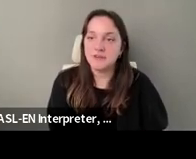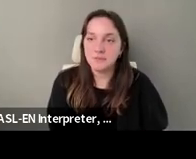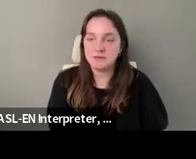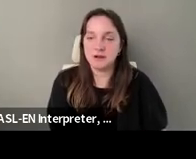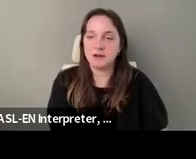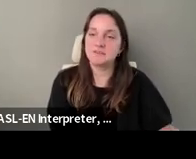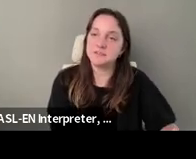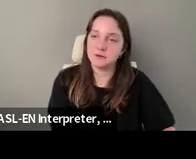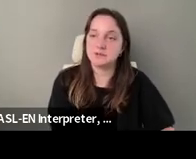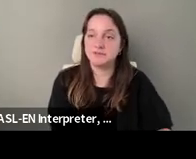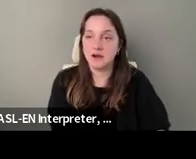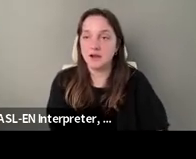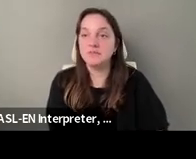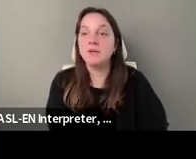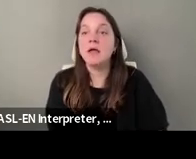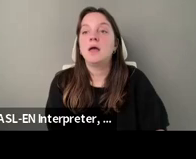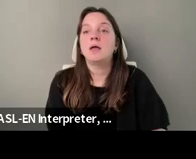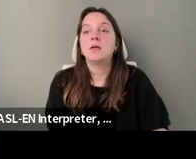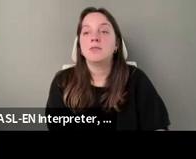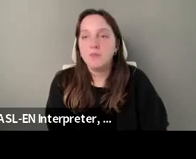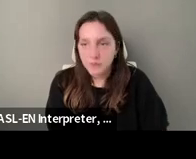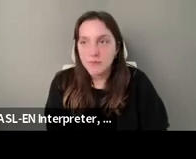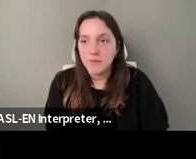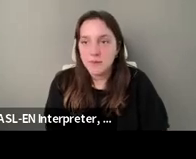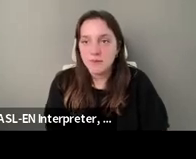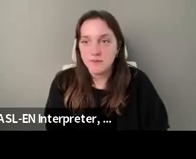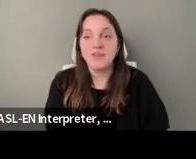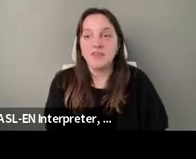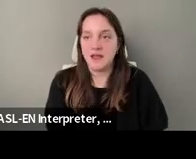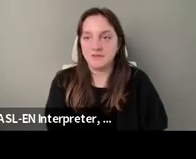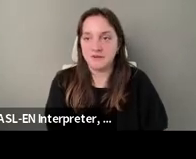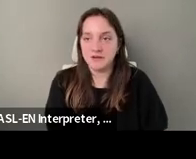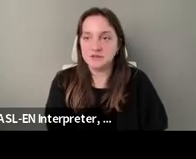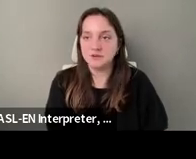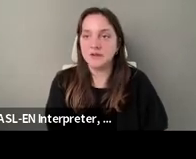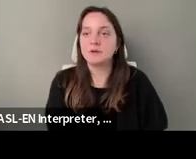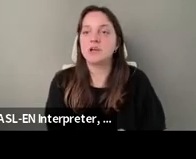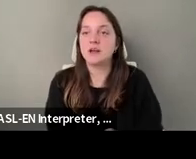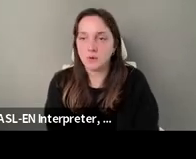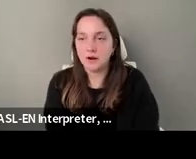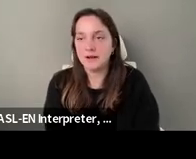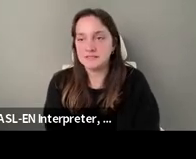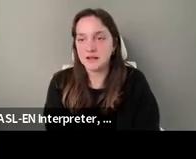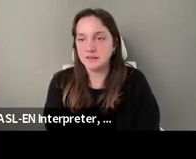during the critical development